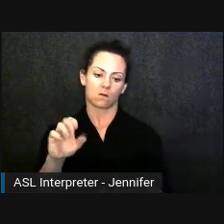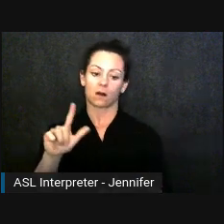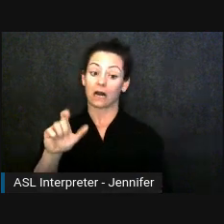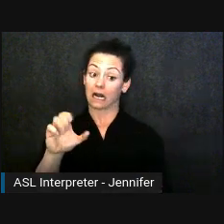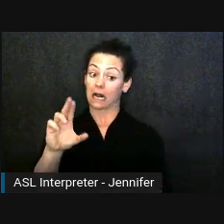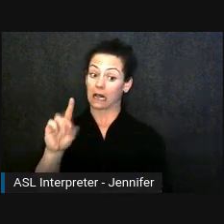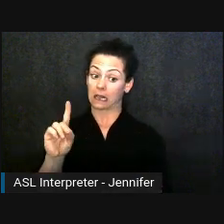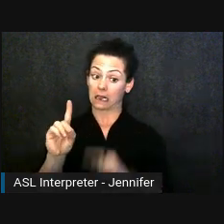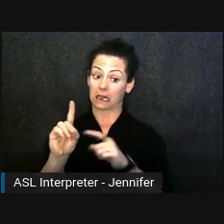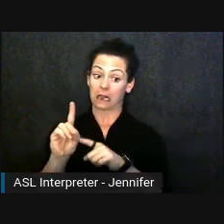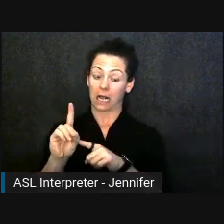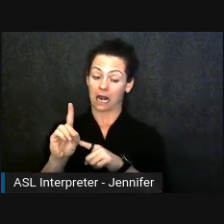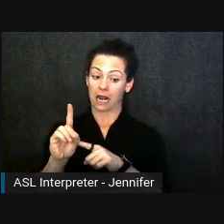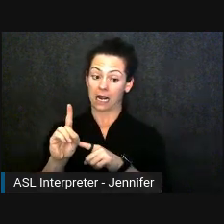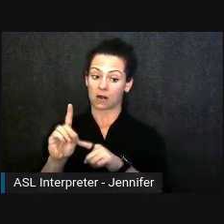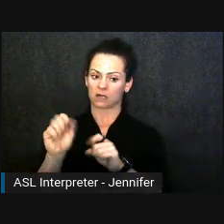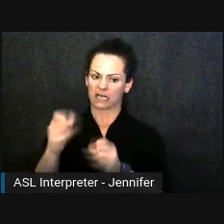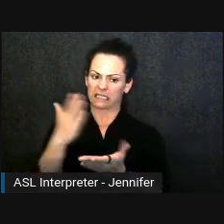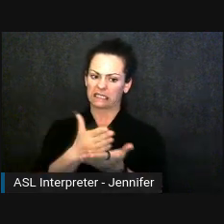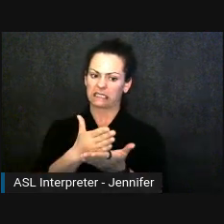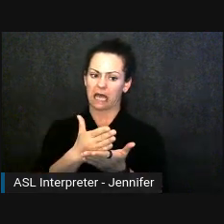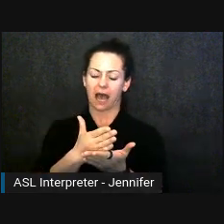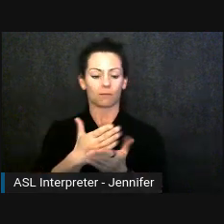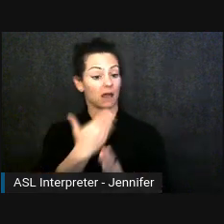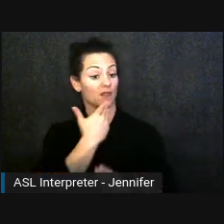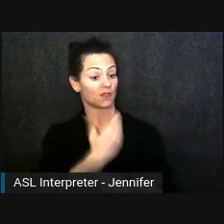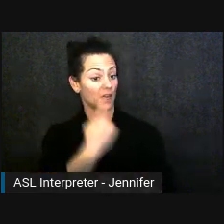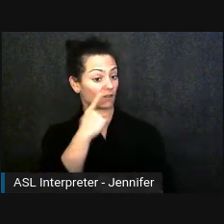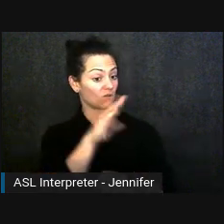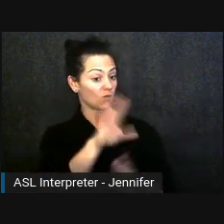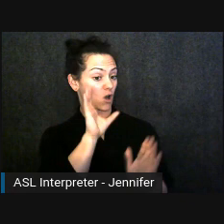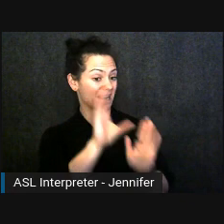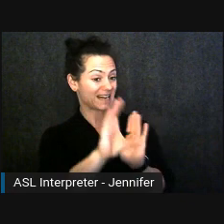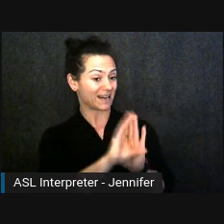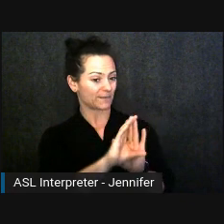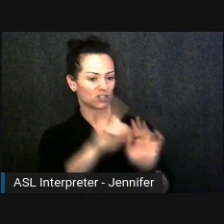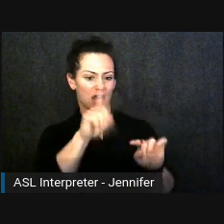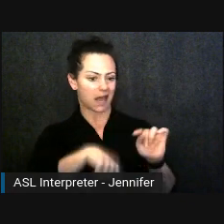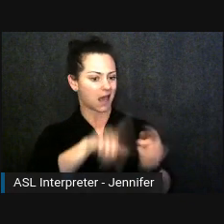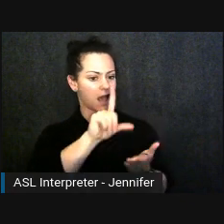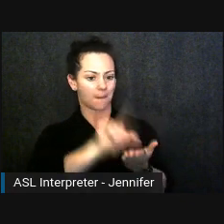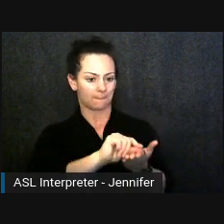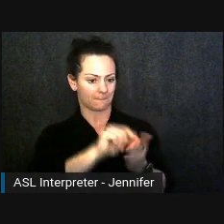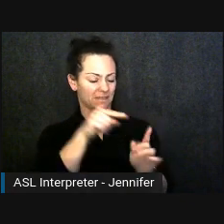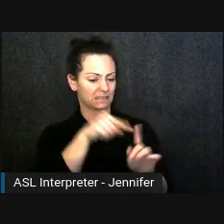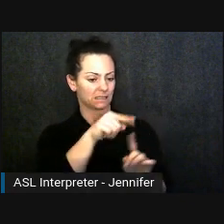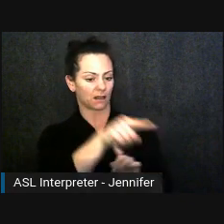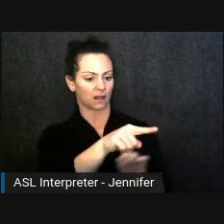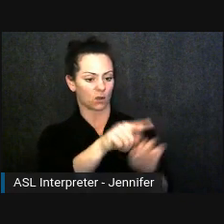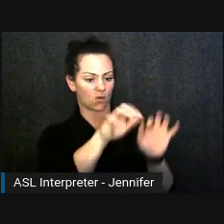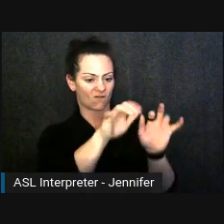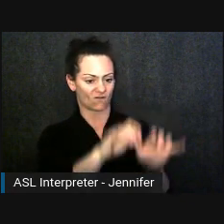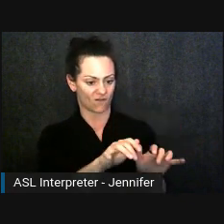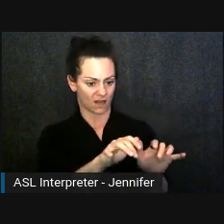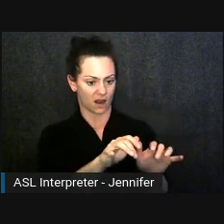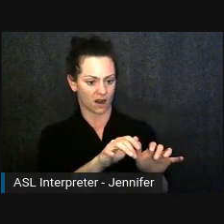and say, Thanks for your image, we can't publish this until you fill out assessable content.